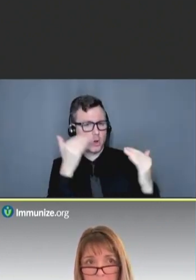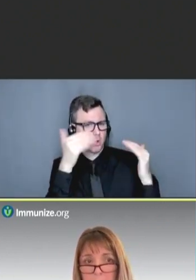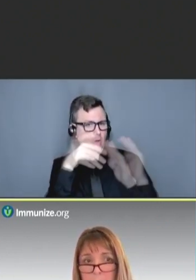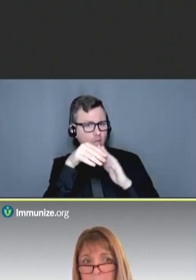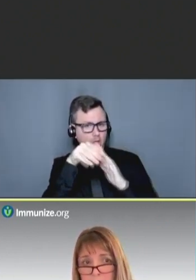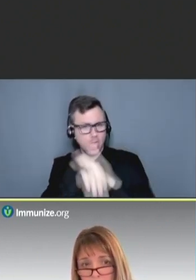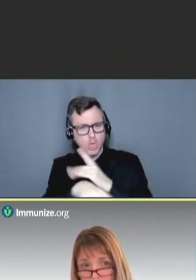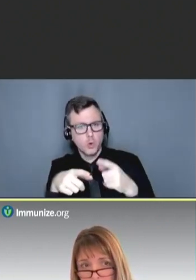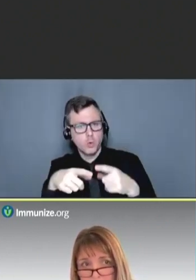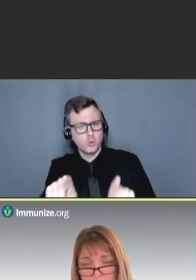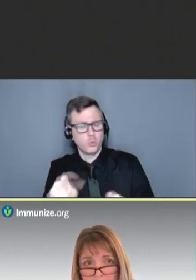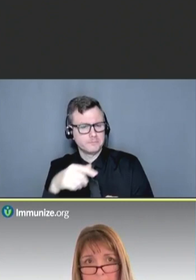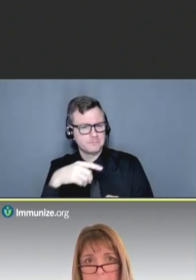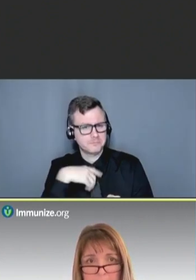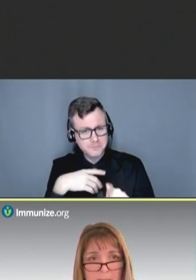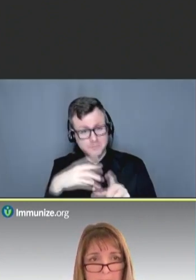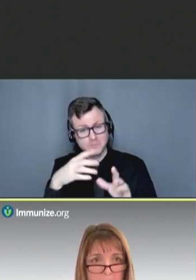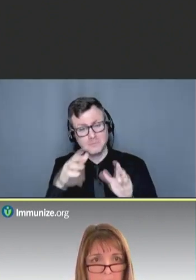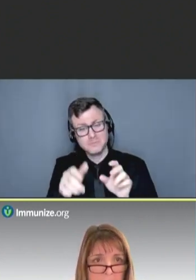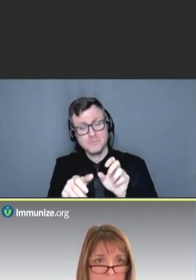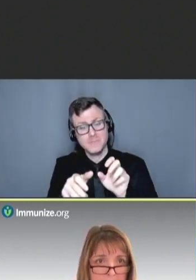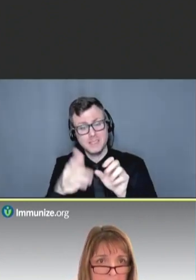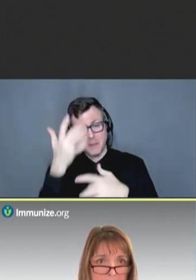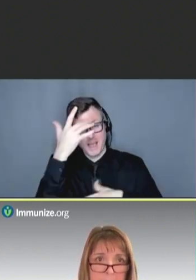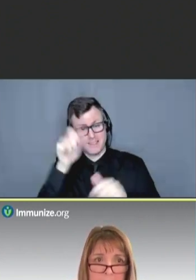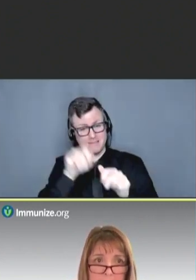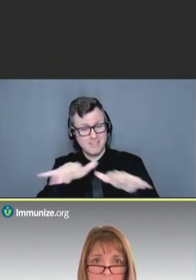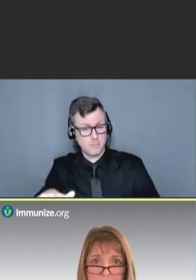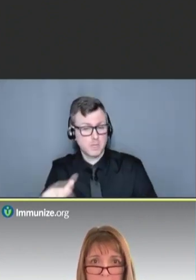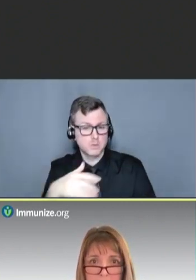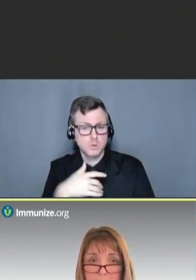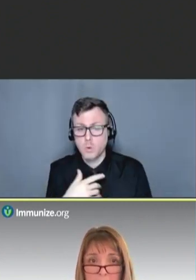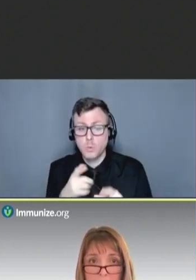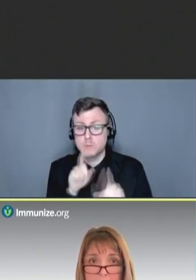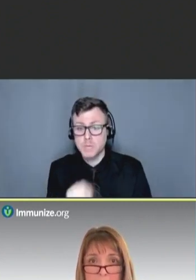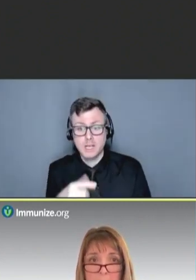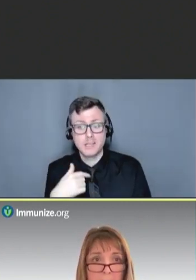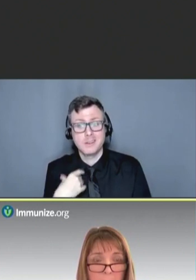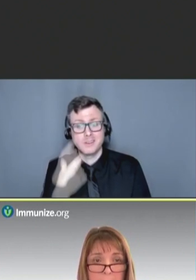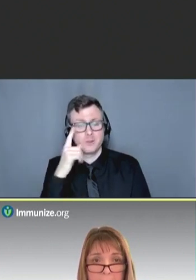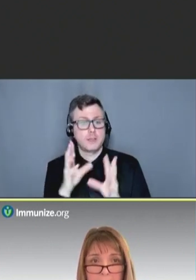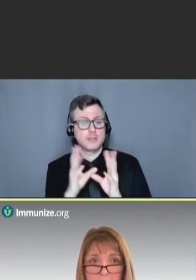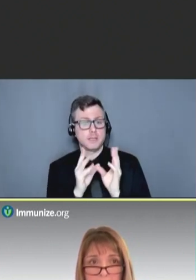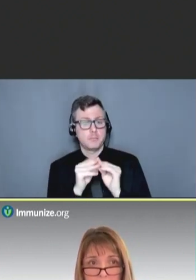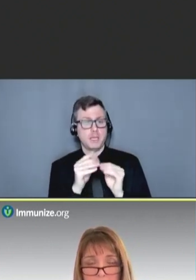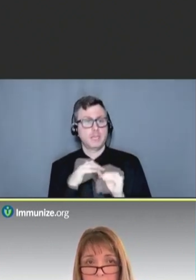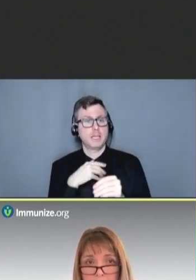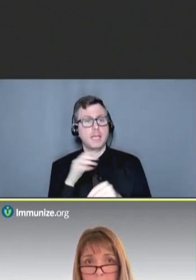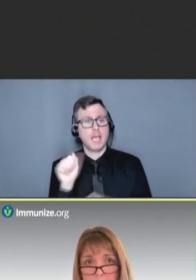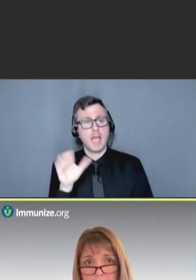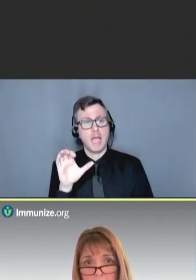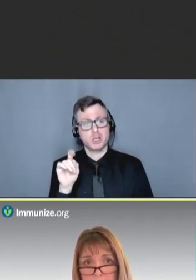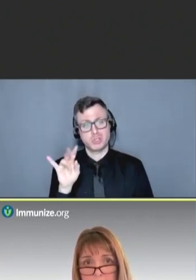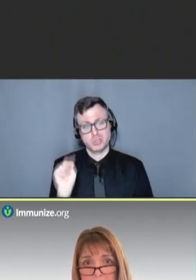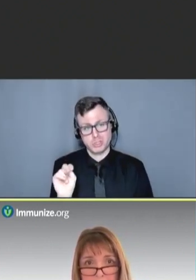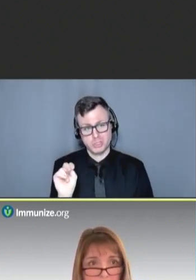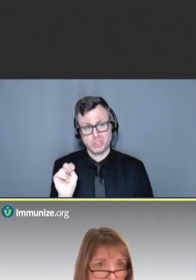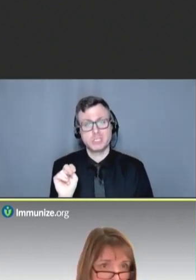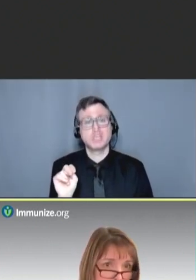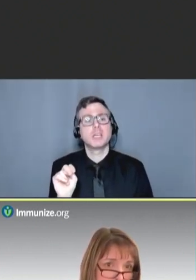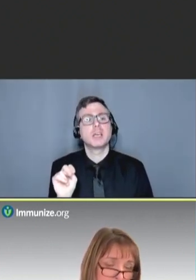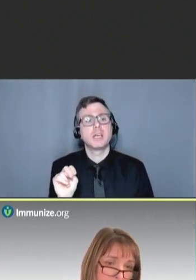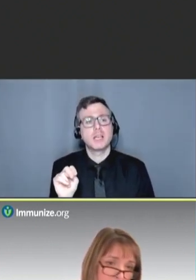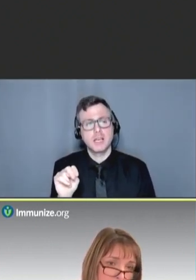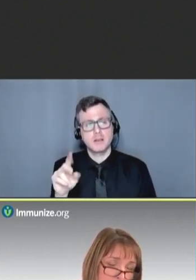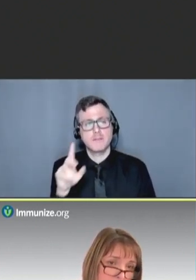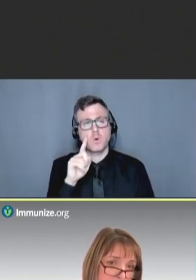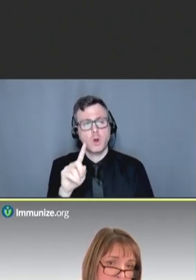So, in response to that The Summit then developed a call to action on adult immunizations.